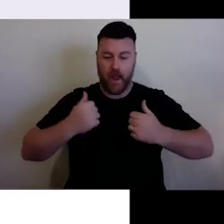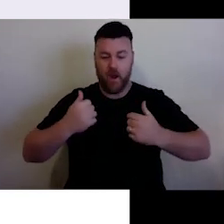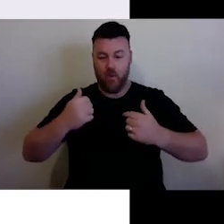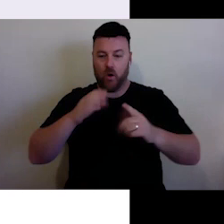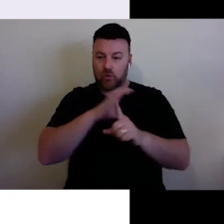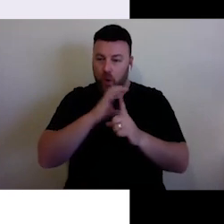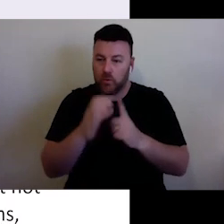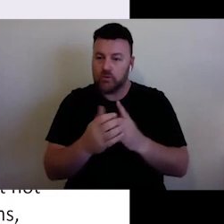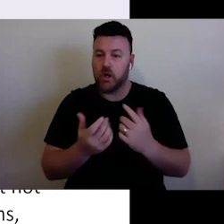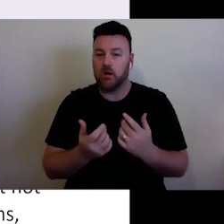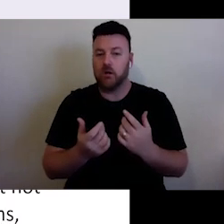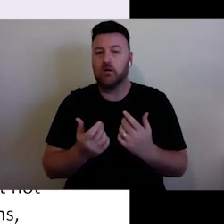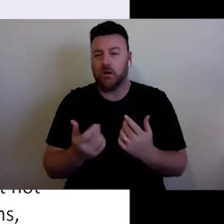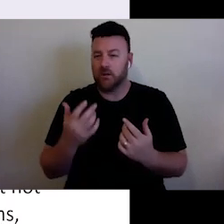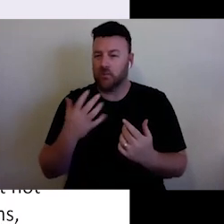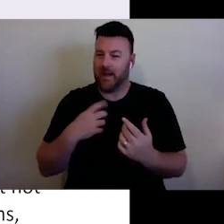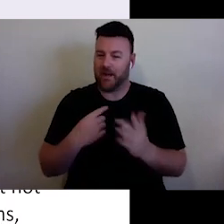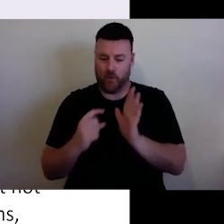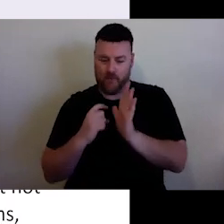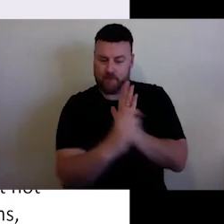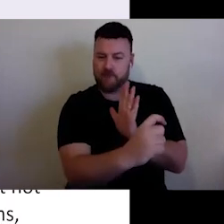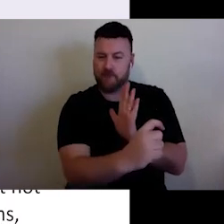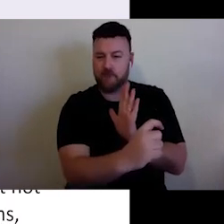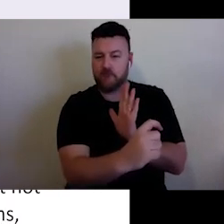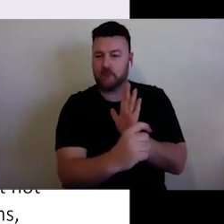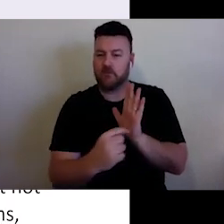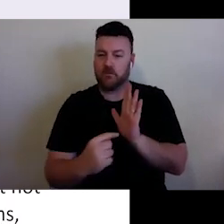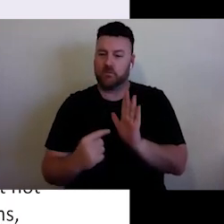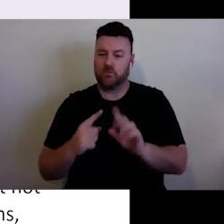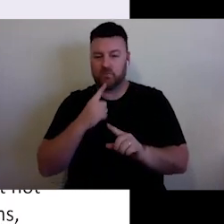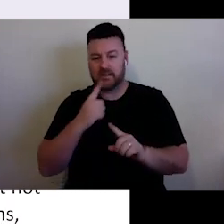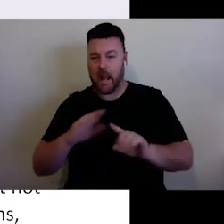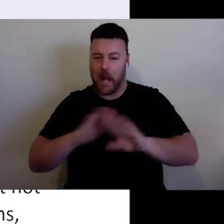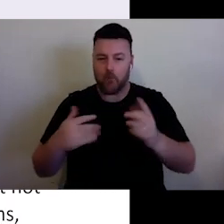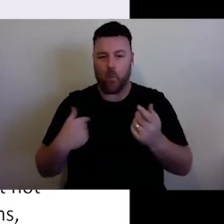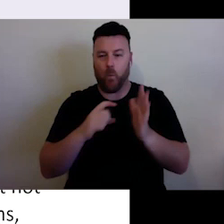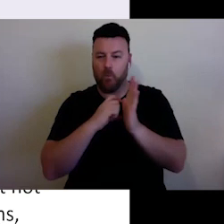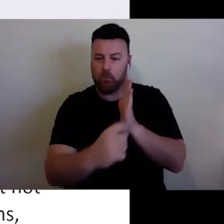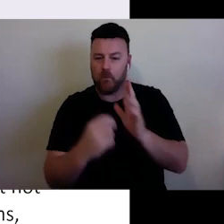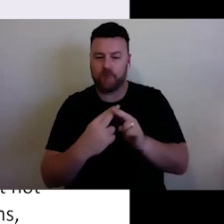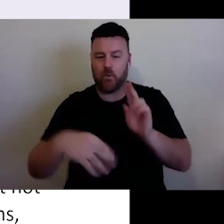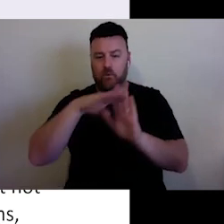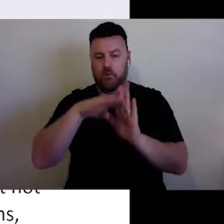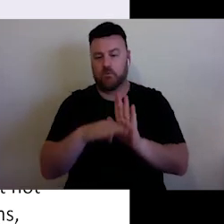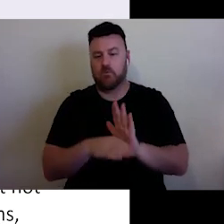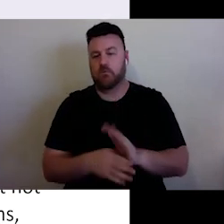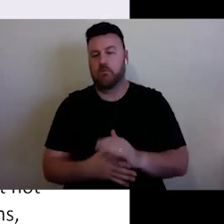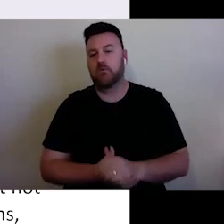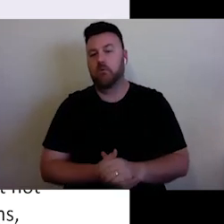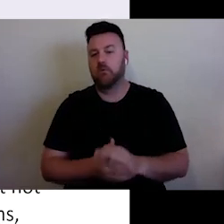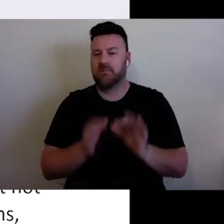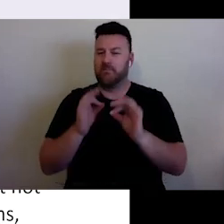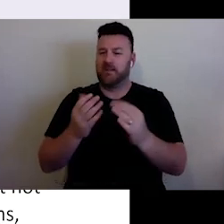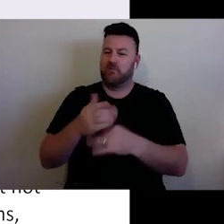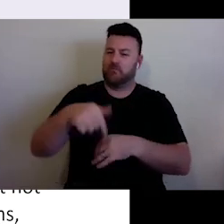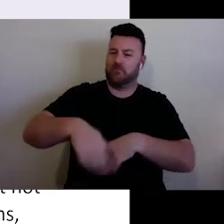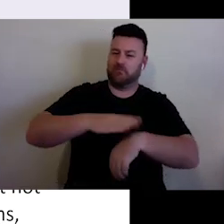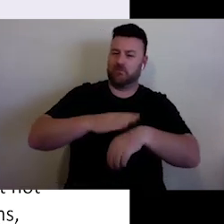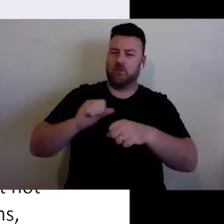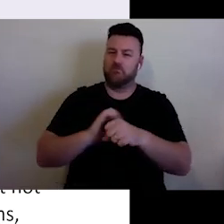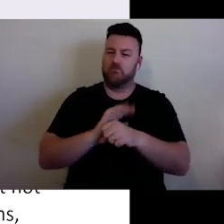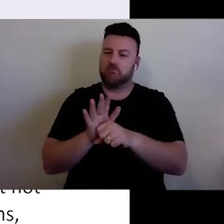when we're practicing our chur online. What I'm show is an example